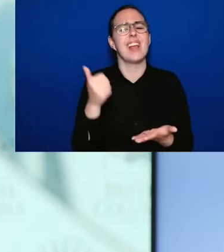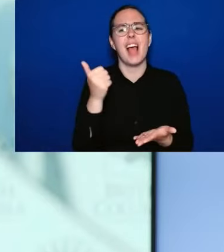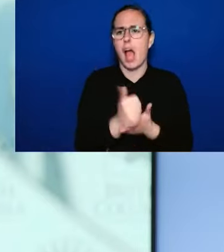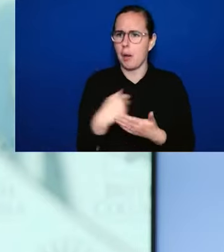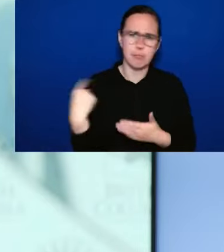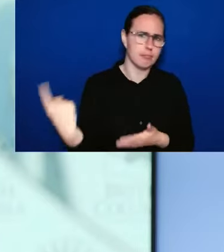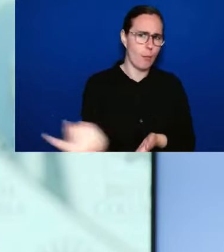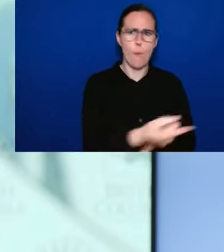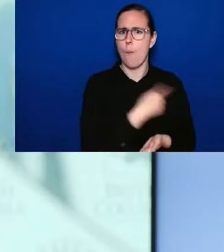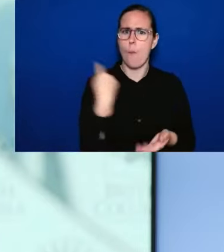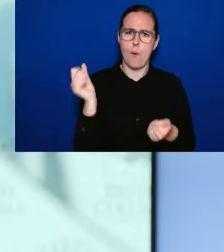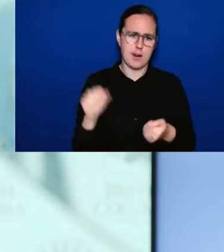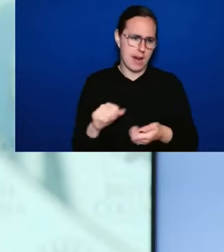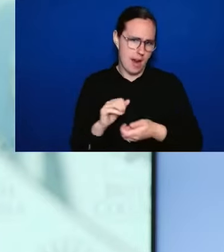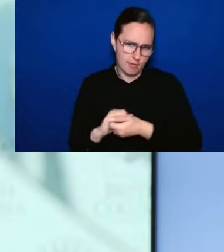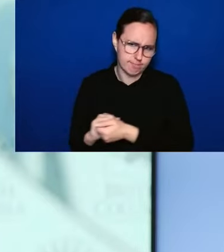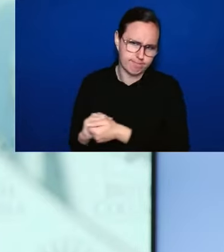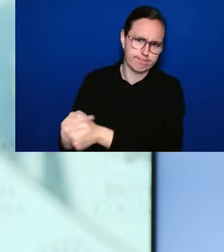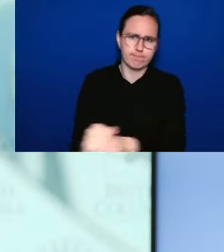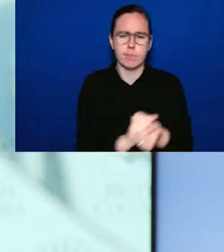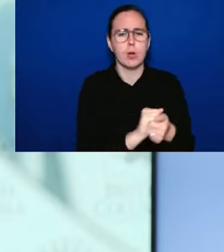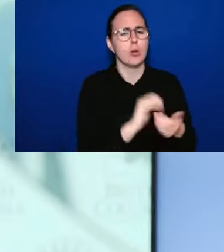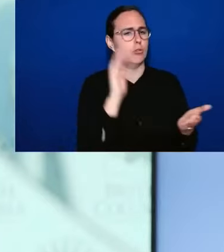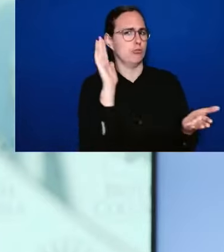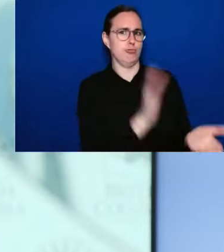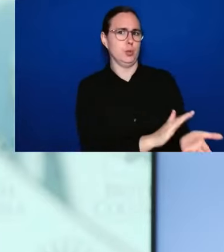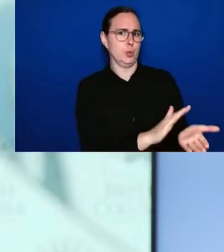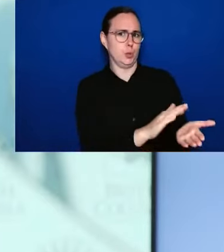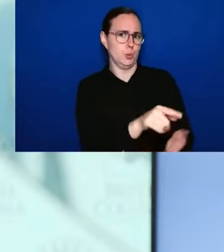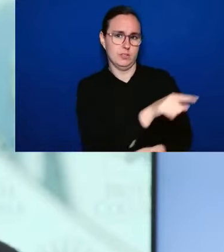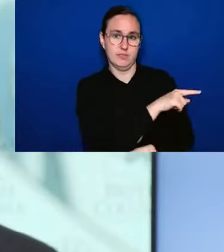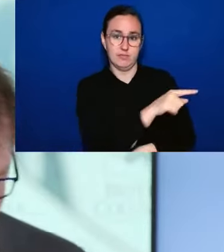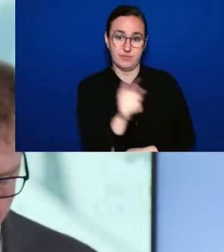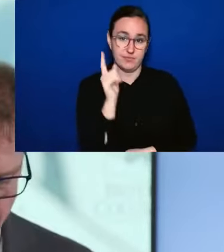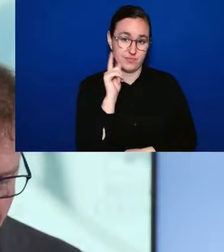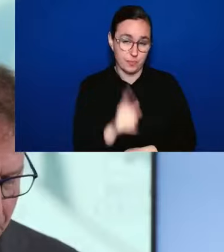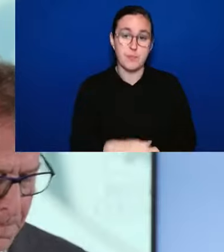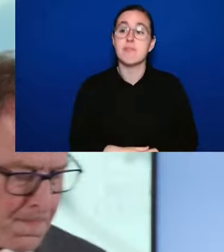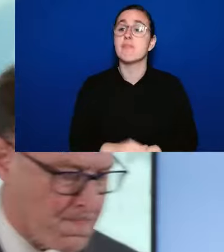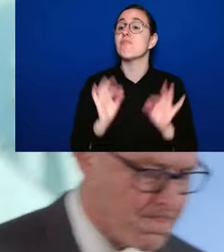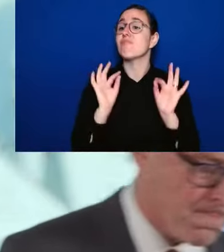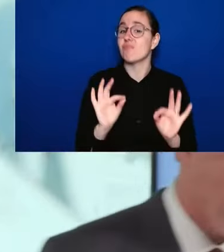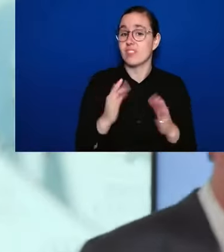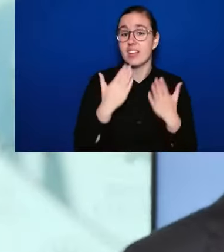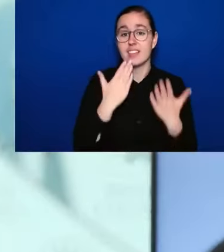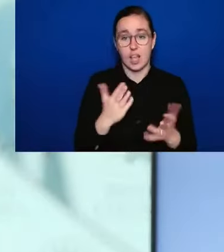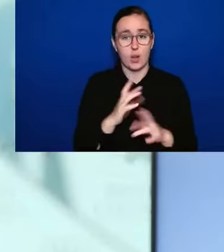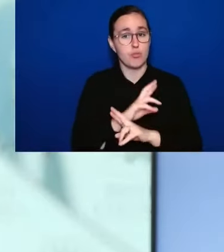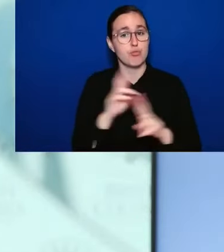you very much and we'll be happy to. Thank you as a reminder to